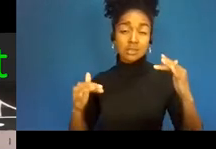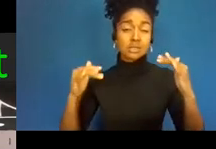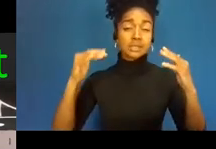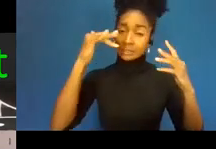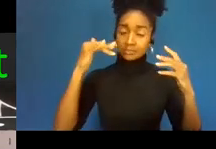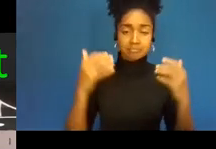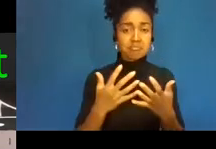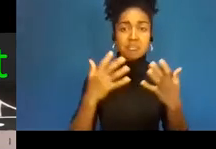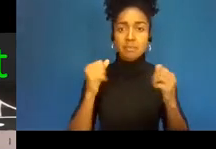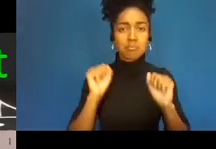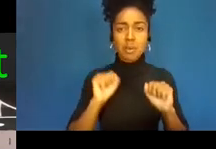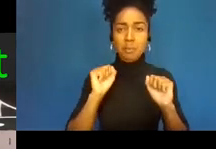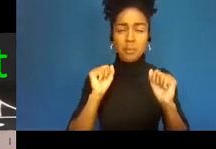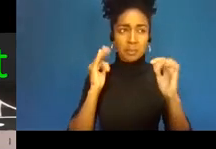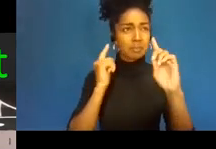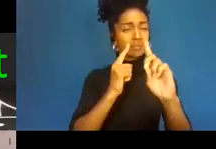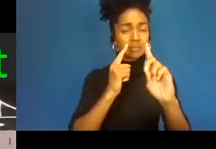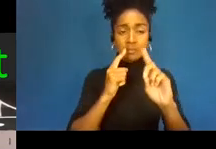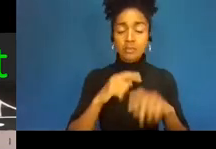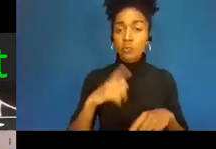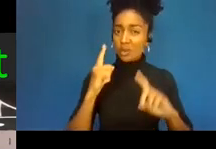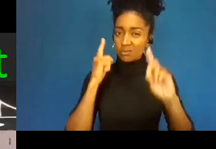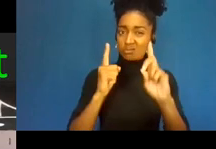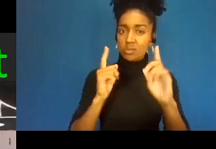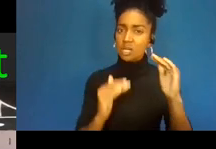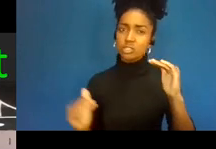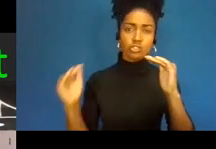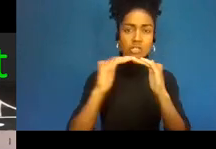And that's where we're aiming for justice, for freedom, equality.